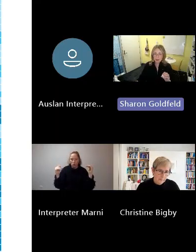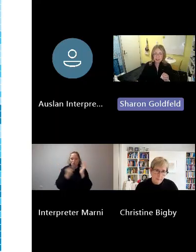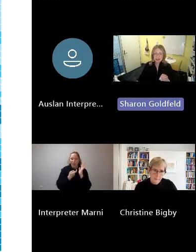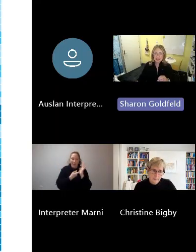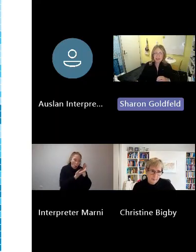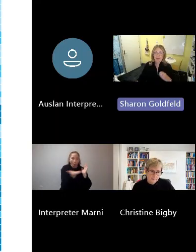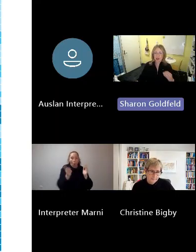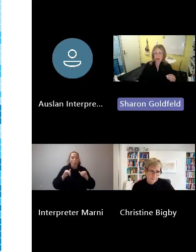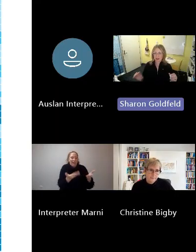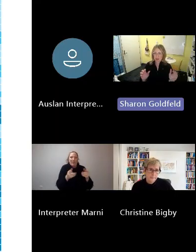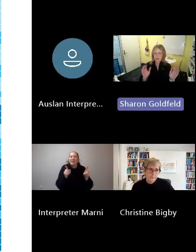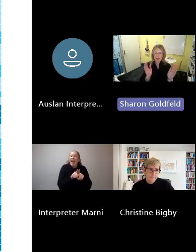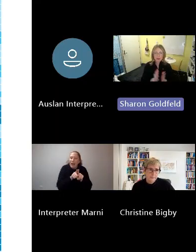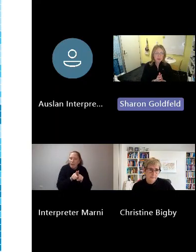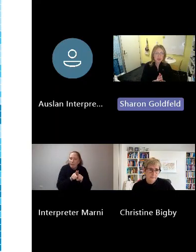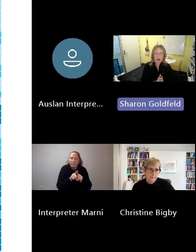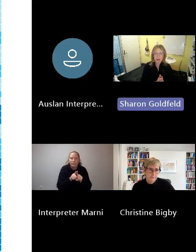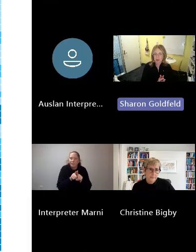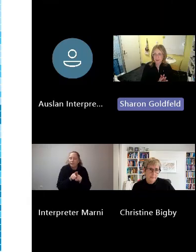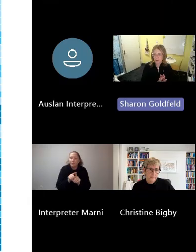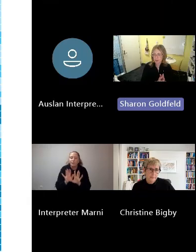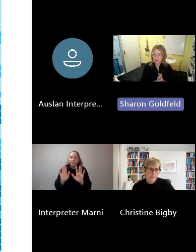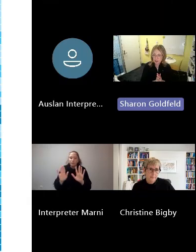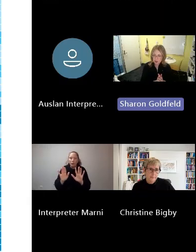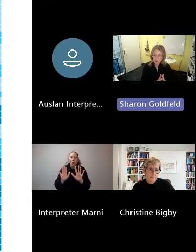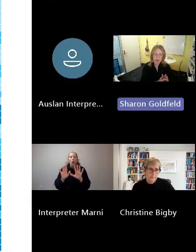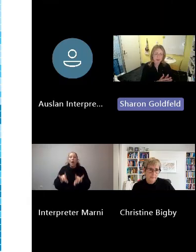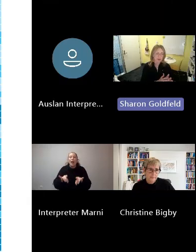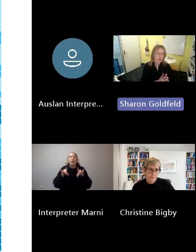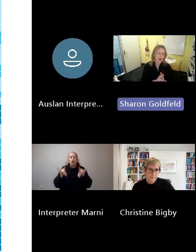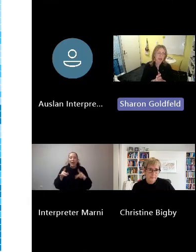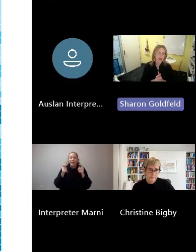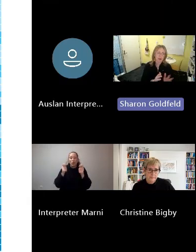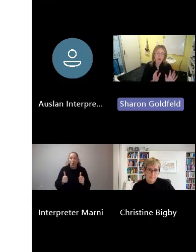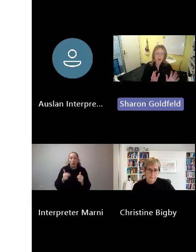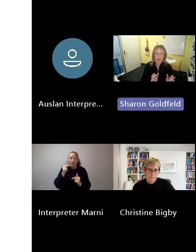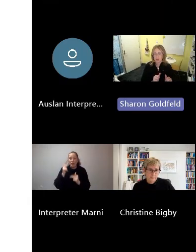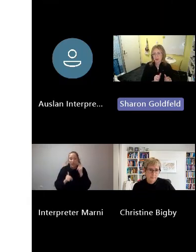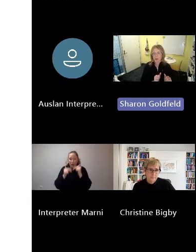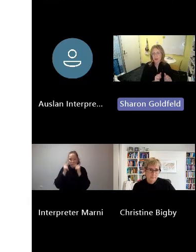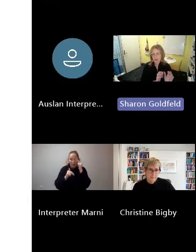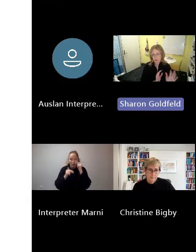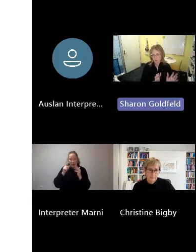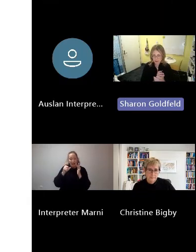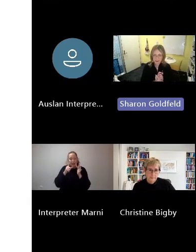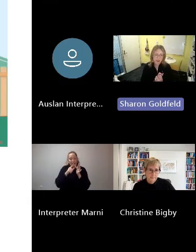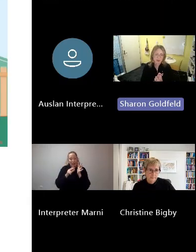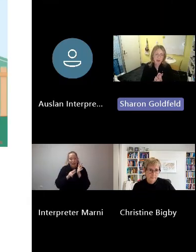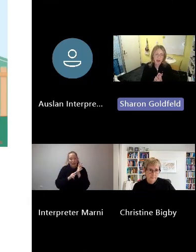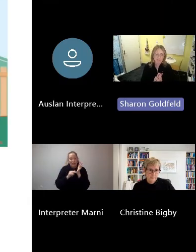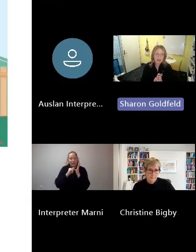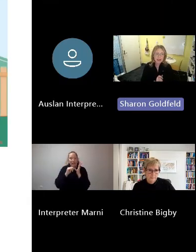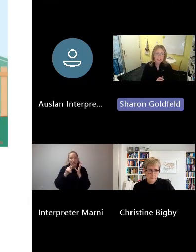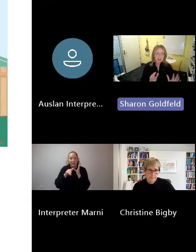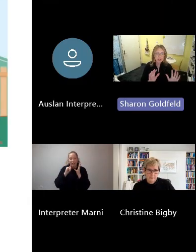So, let's lean into the challenge. Here are the Australian Early Development Census results for Australia. I could have shown you New South Wales, they look pretty much the same.